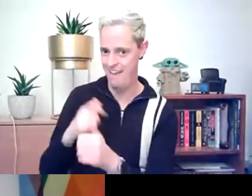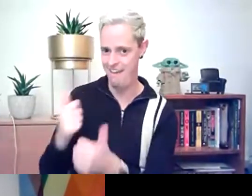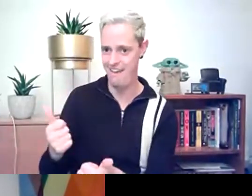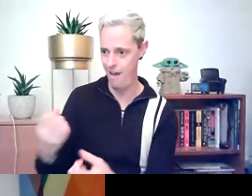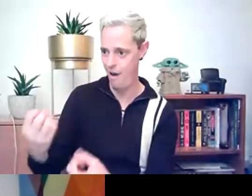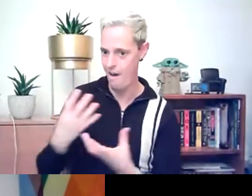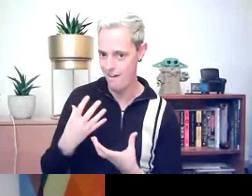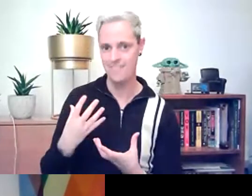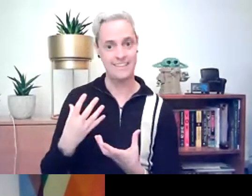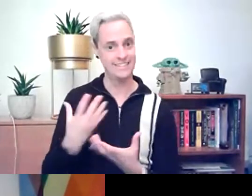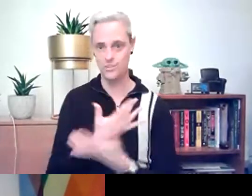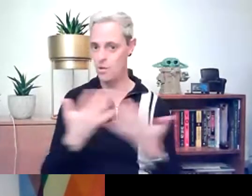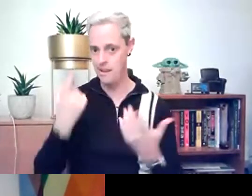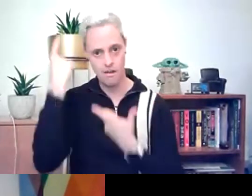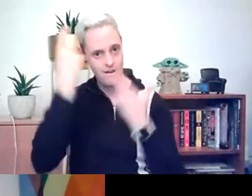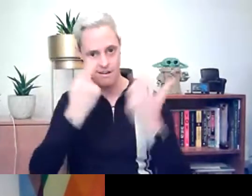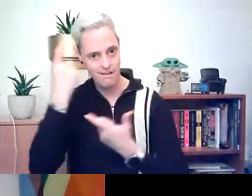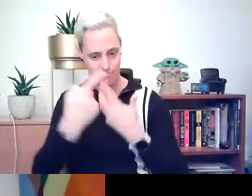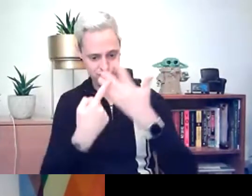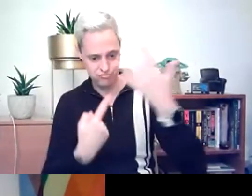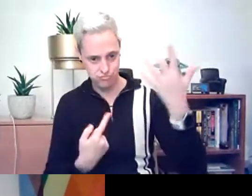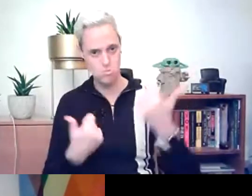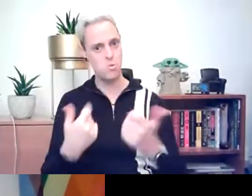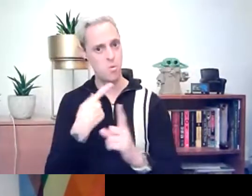pearls of wisdom within that. 18:43:59 Absolutely, we've got we've got a